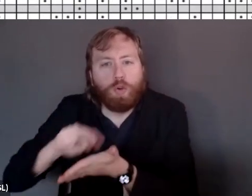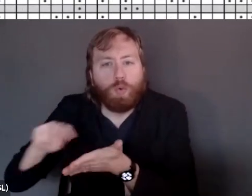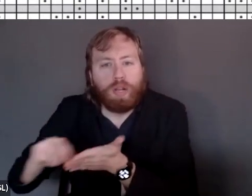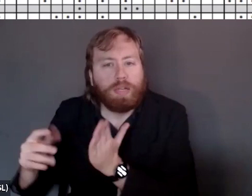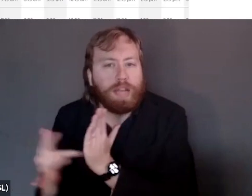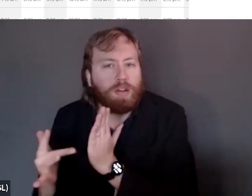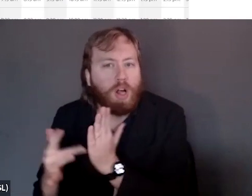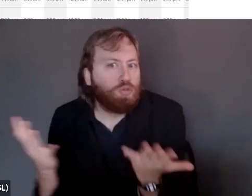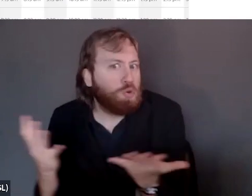Let me pull up that.